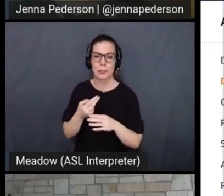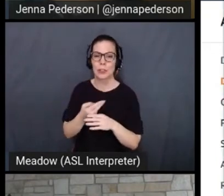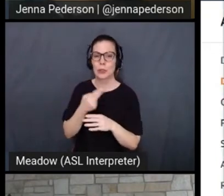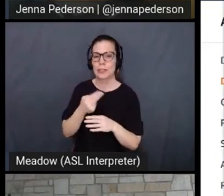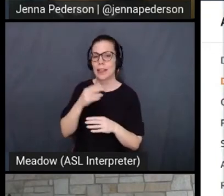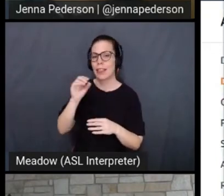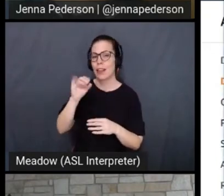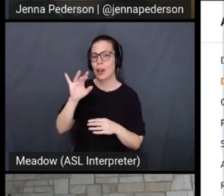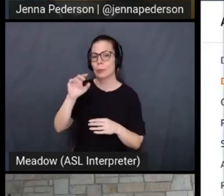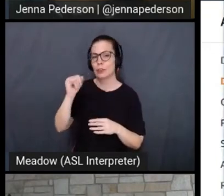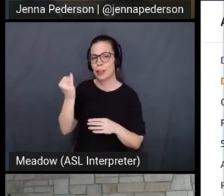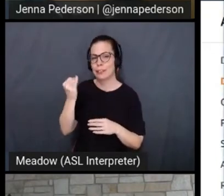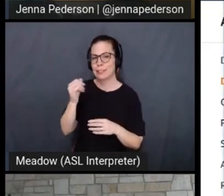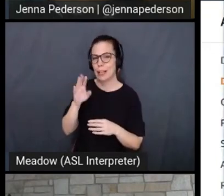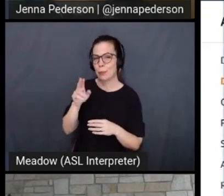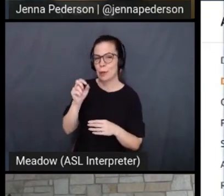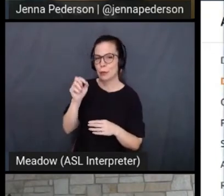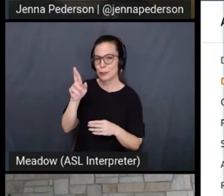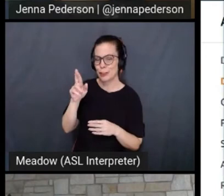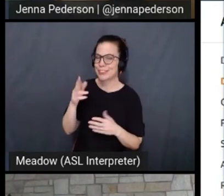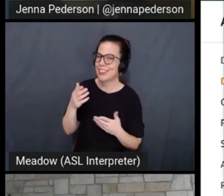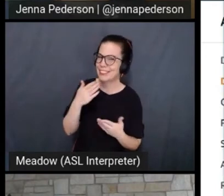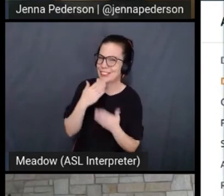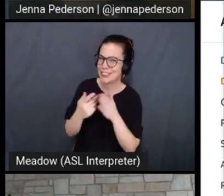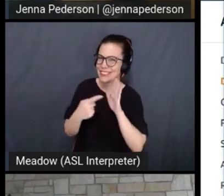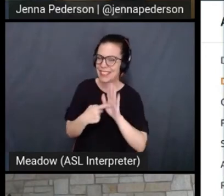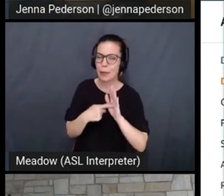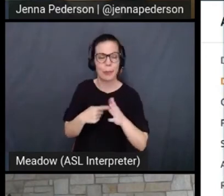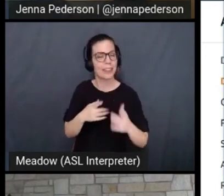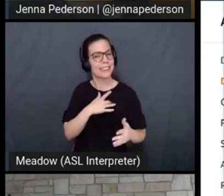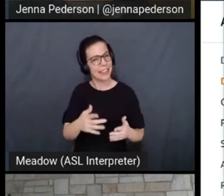and that's a great example. There's a lot of times when you're using SSMS